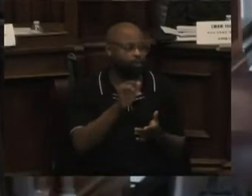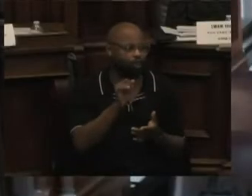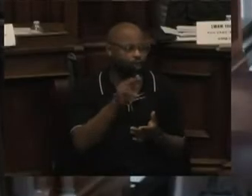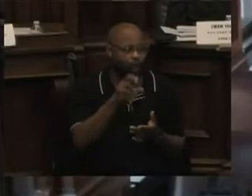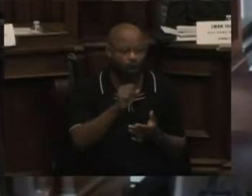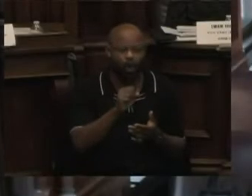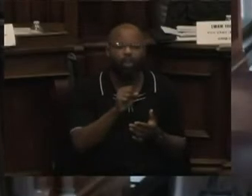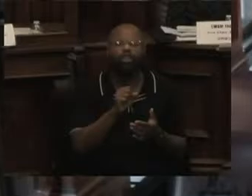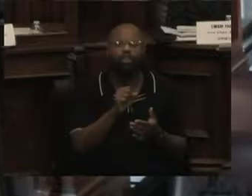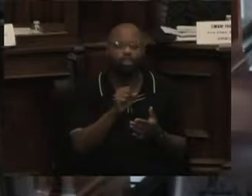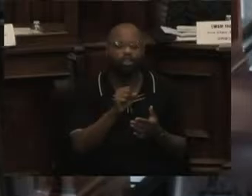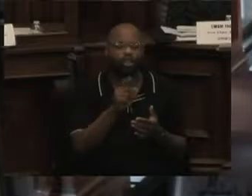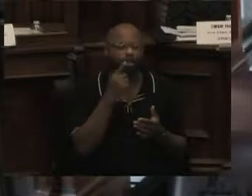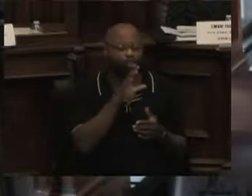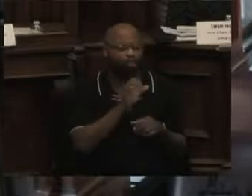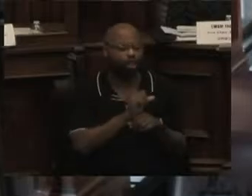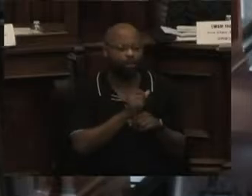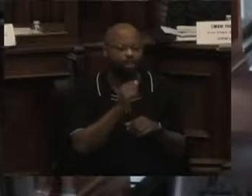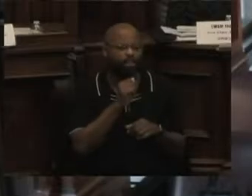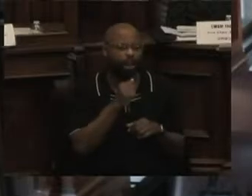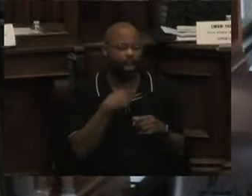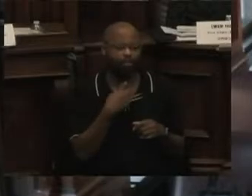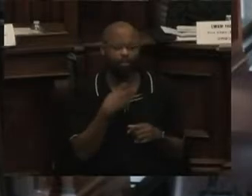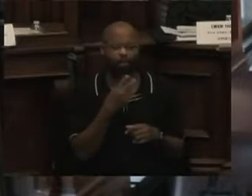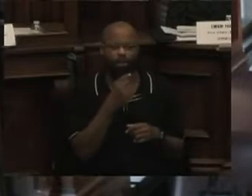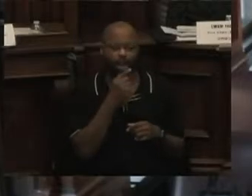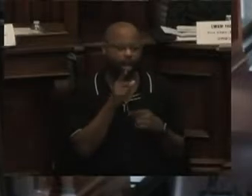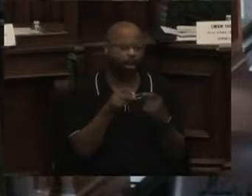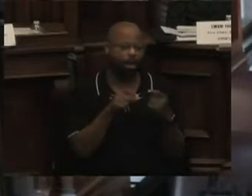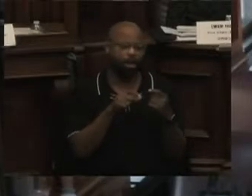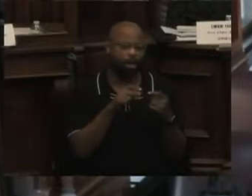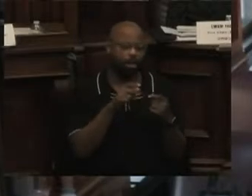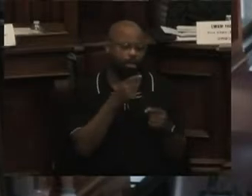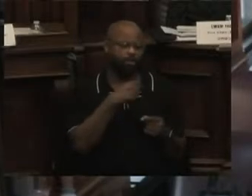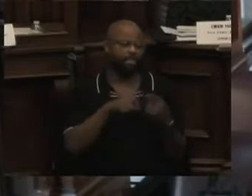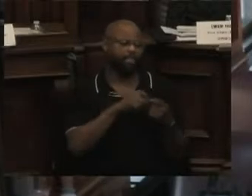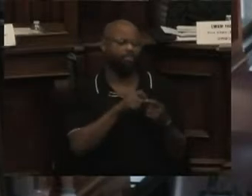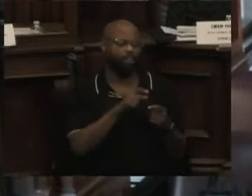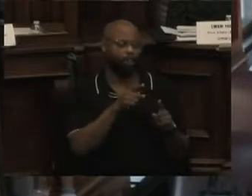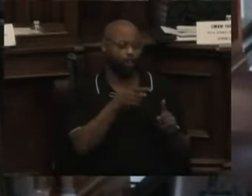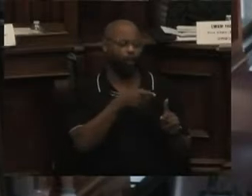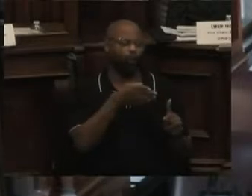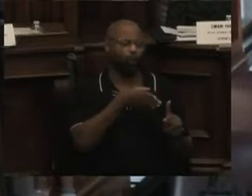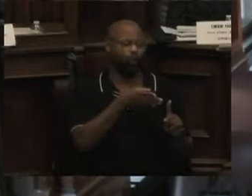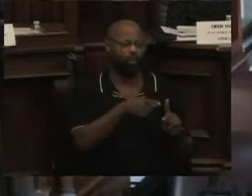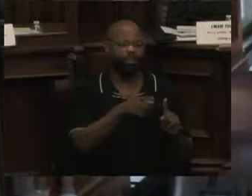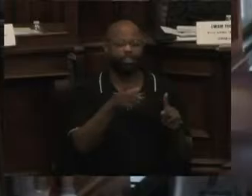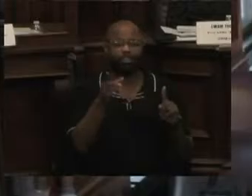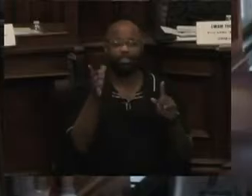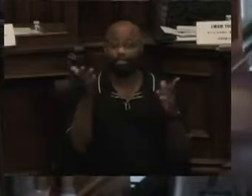I implore like, Dolores, I know that's your job. So when I'm